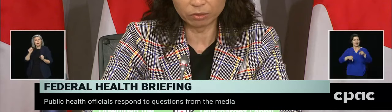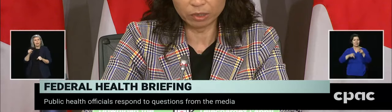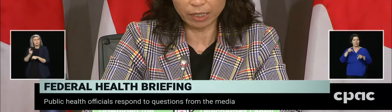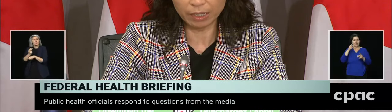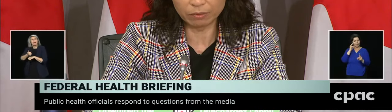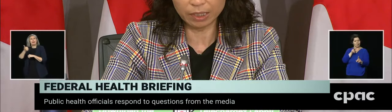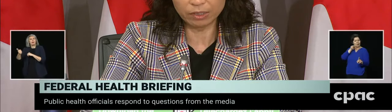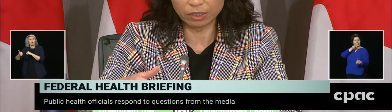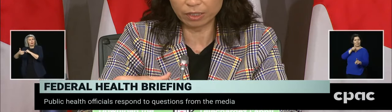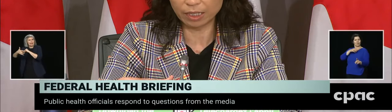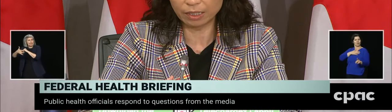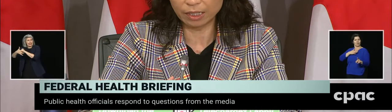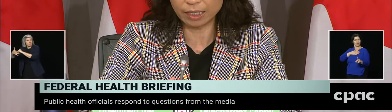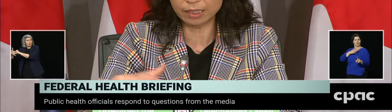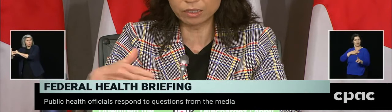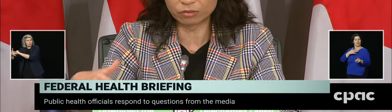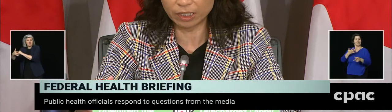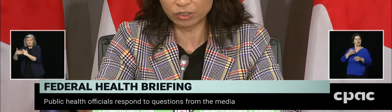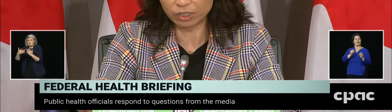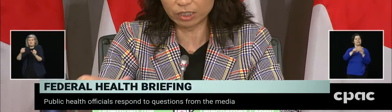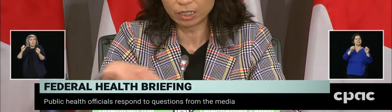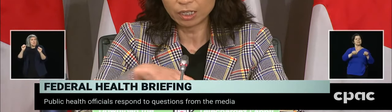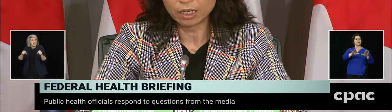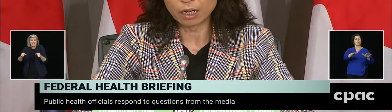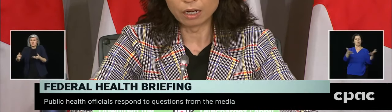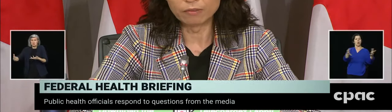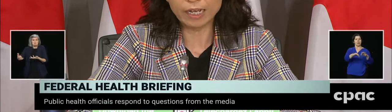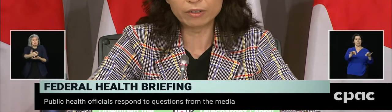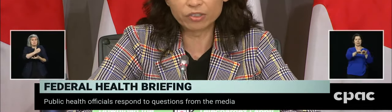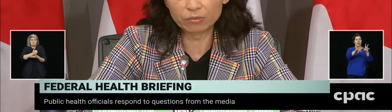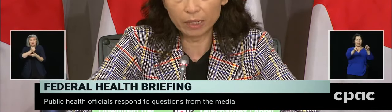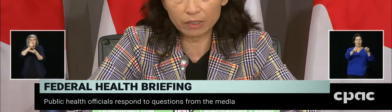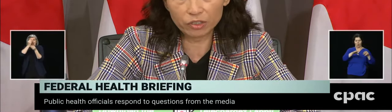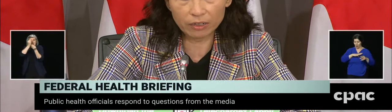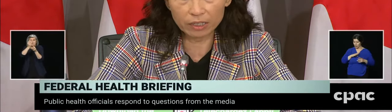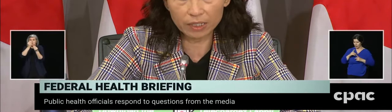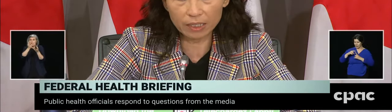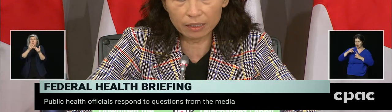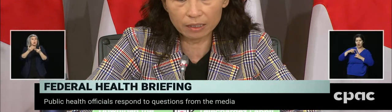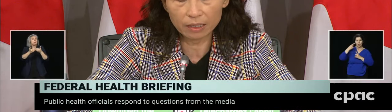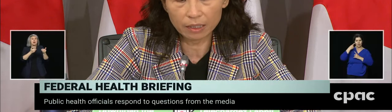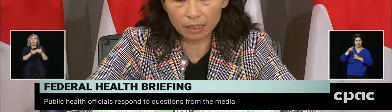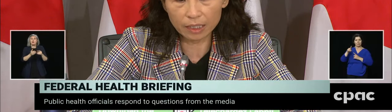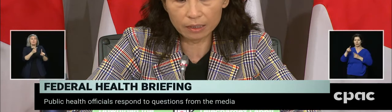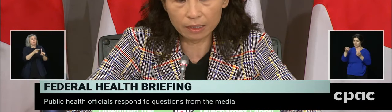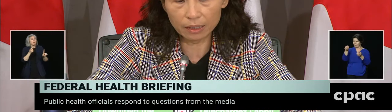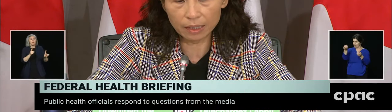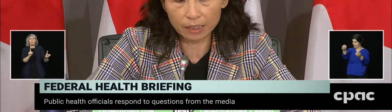WE HAVE NEW TECHNOLOGIES TO ESSENTIALLY PULL DATA FROM DIFFERENT PLATFORMS.